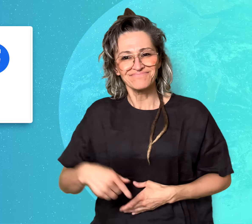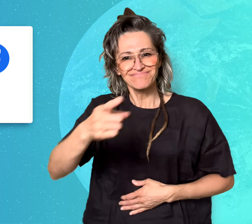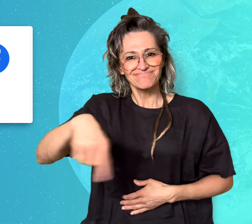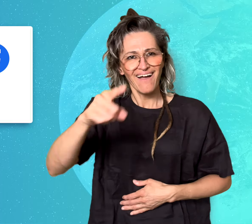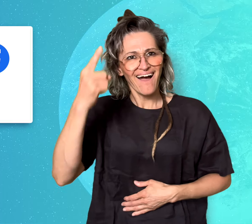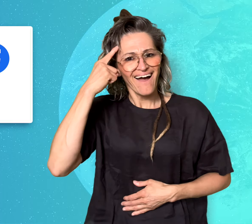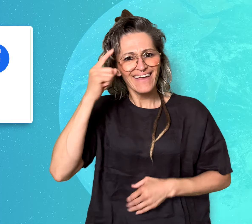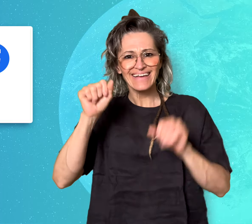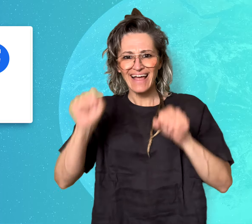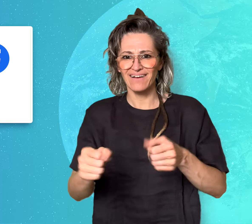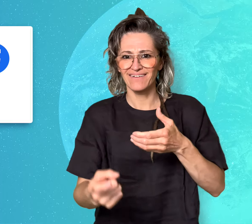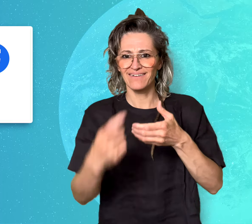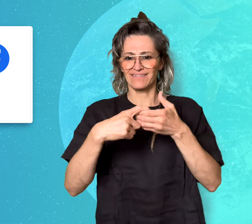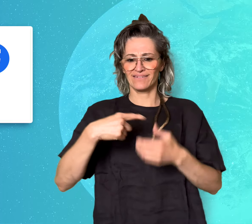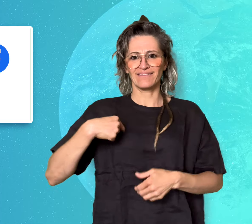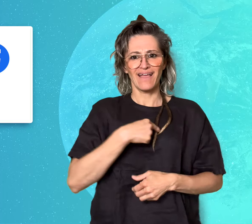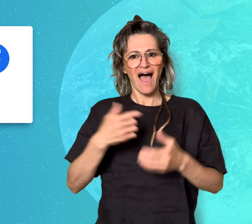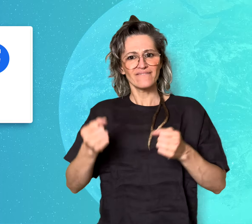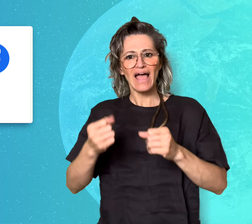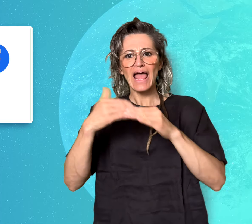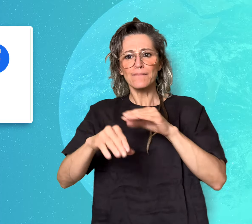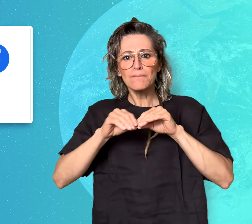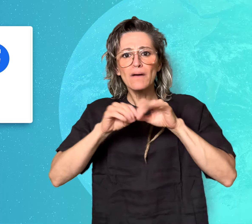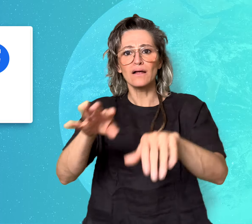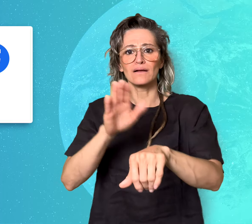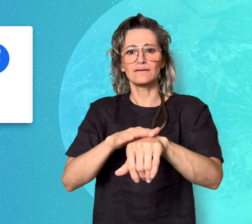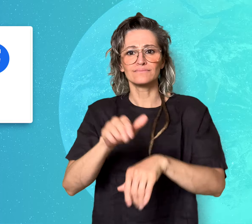Be sure to subscribe to our email newsletter